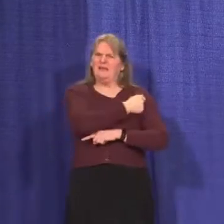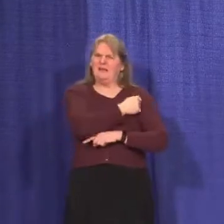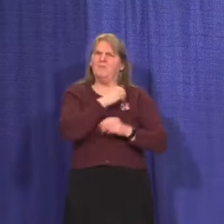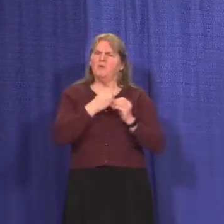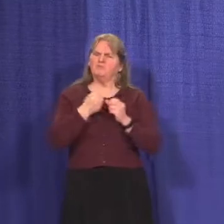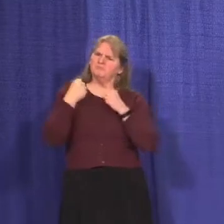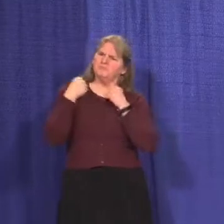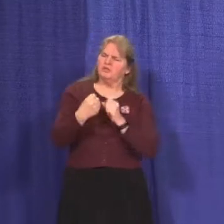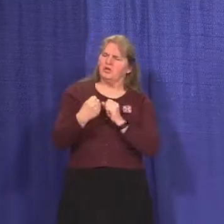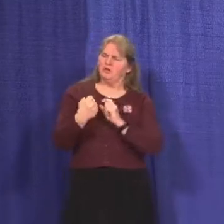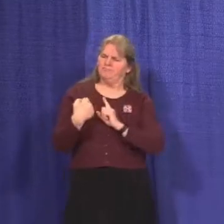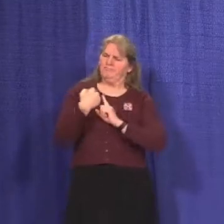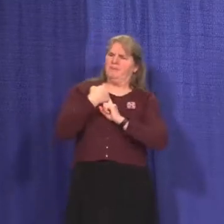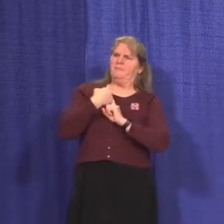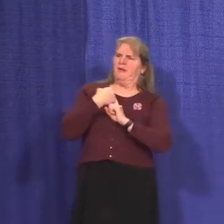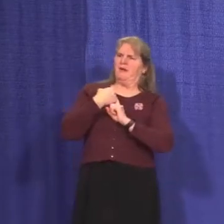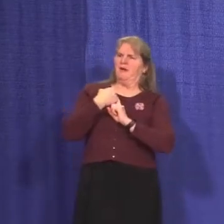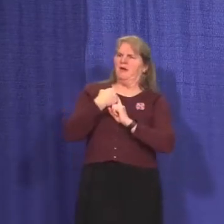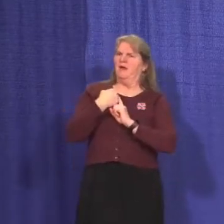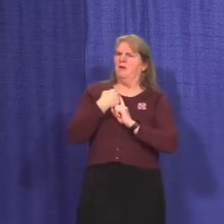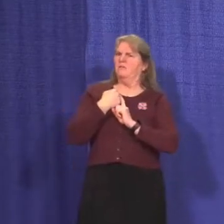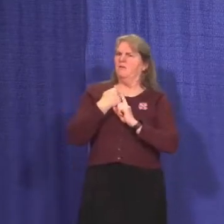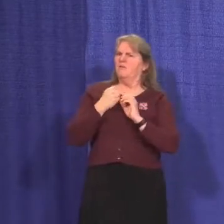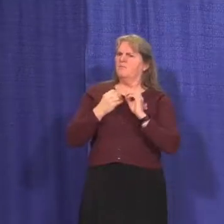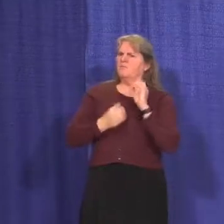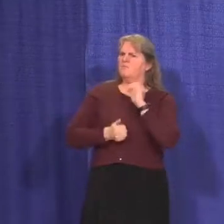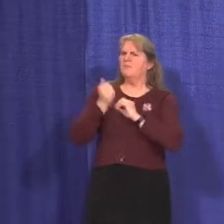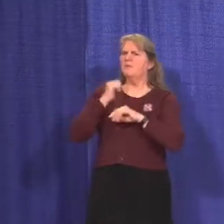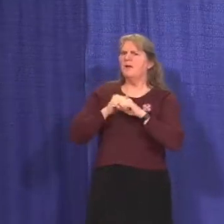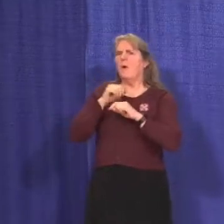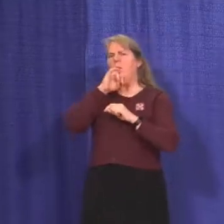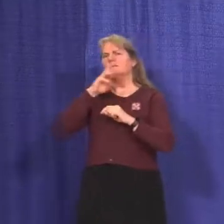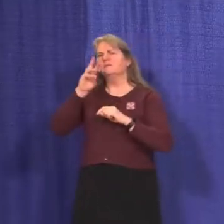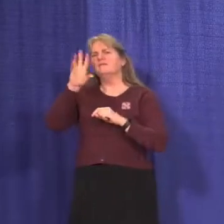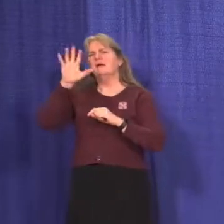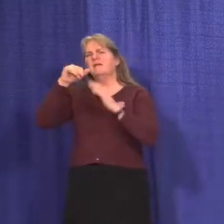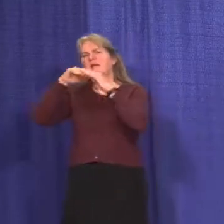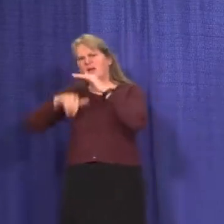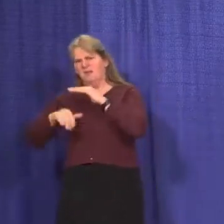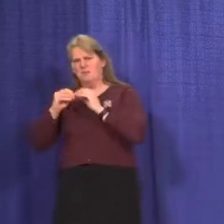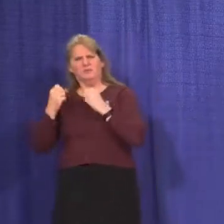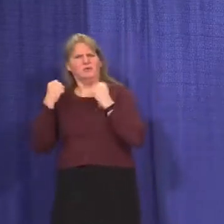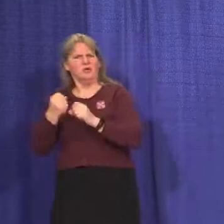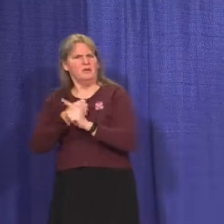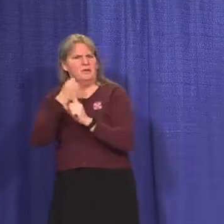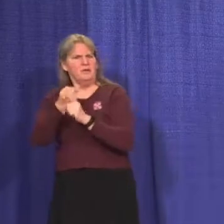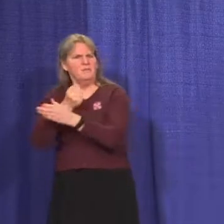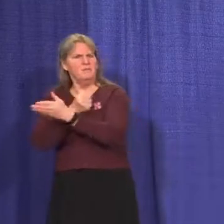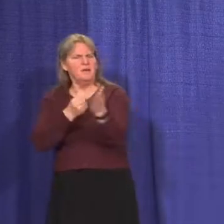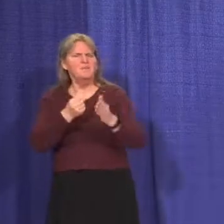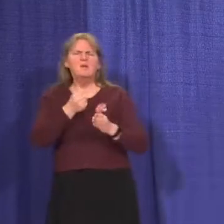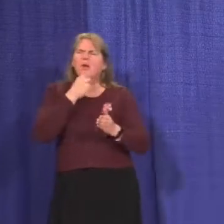younger than 65. This isn't a negative thing. When these common side effects